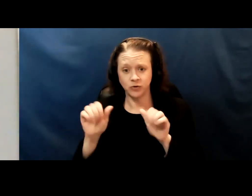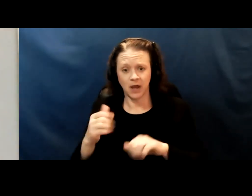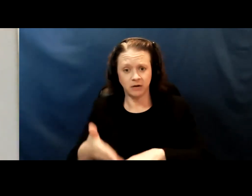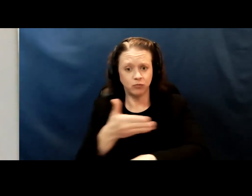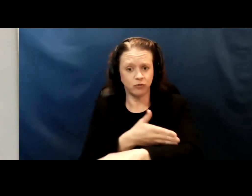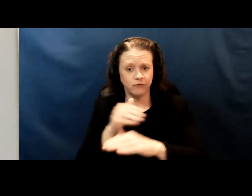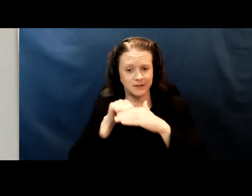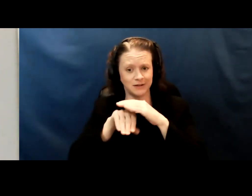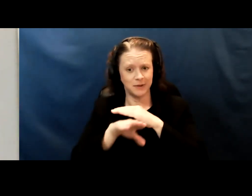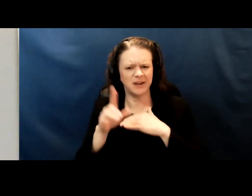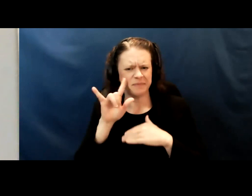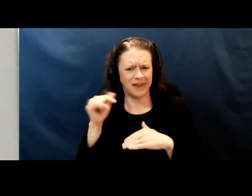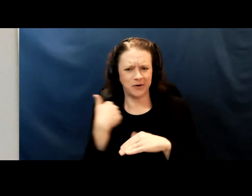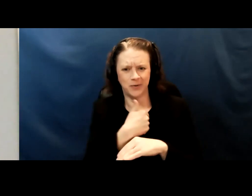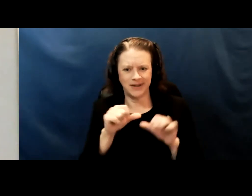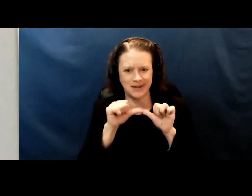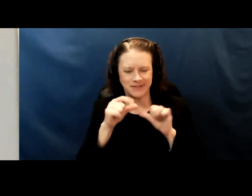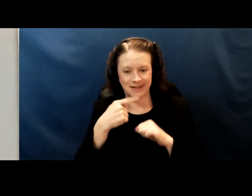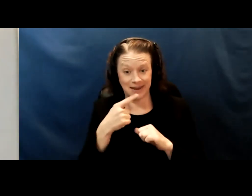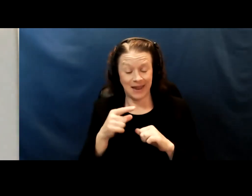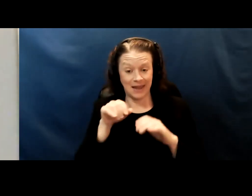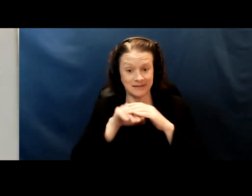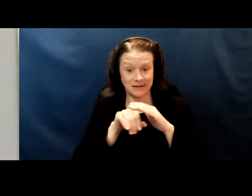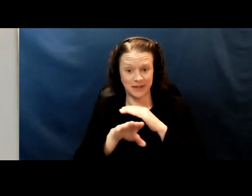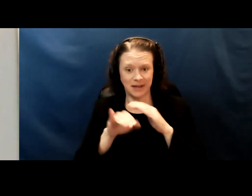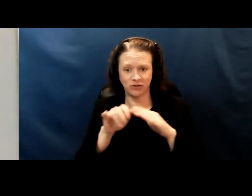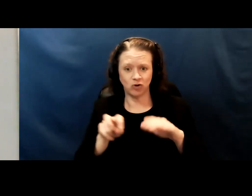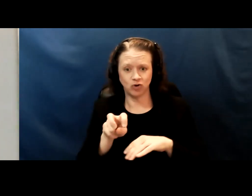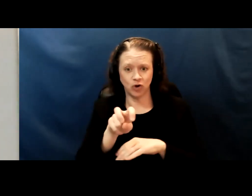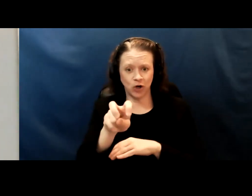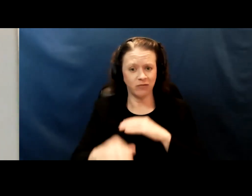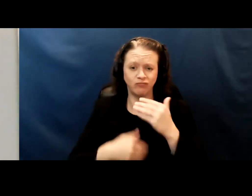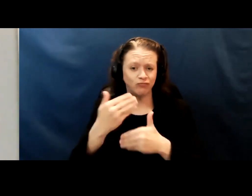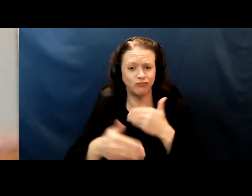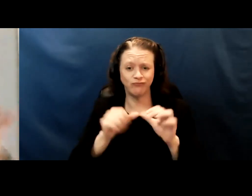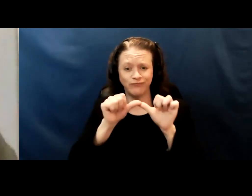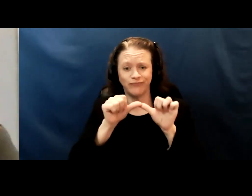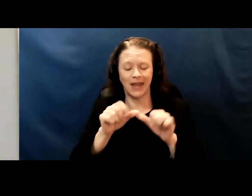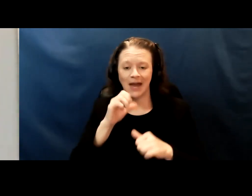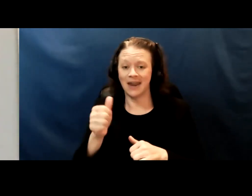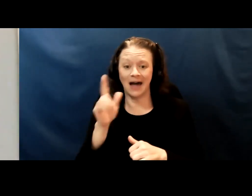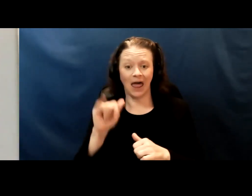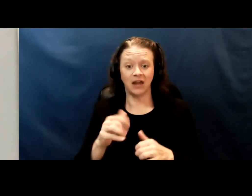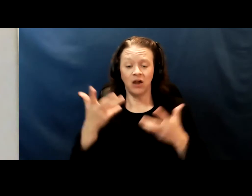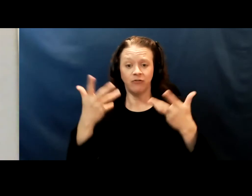we keep saying, accessibility is a journey, not a destination. So we're not going to say, great, we're accessible now. We're going